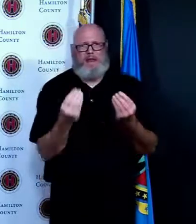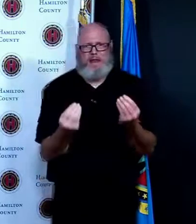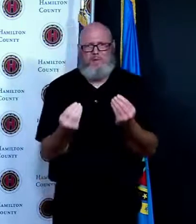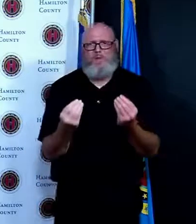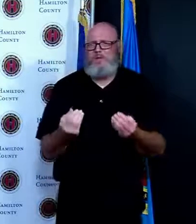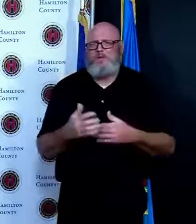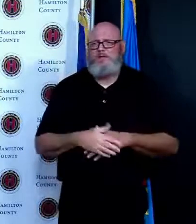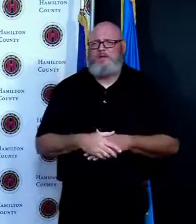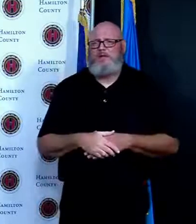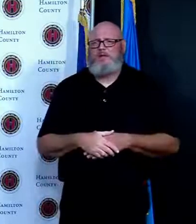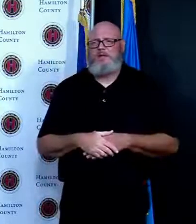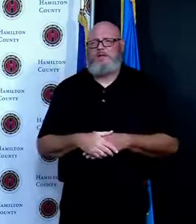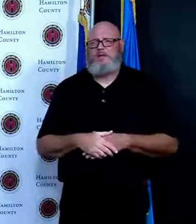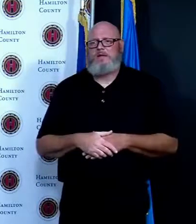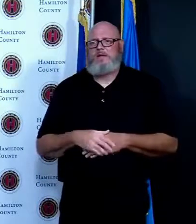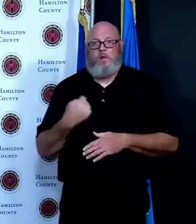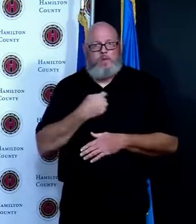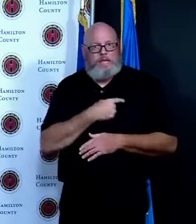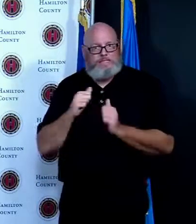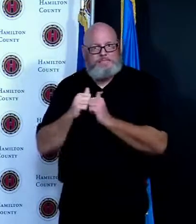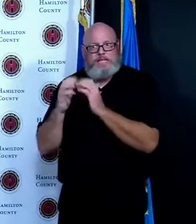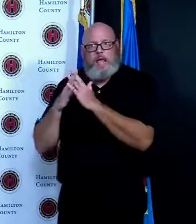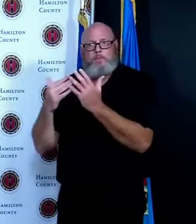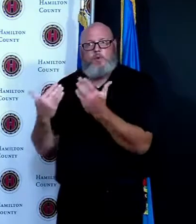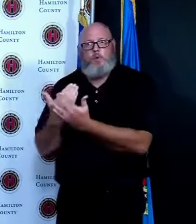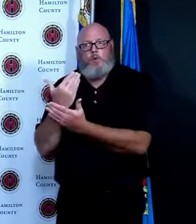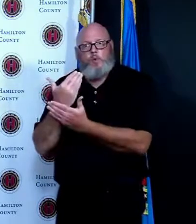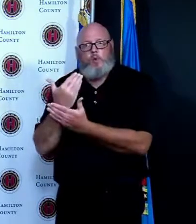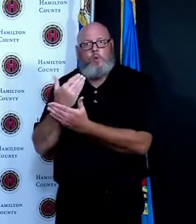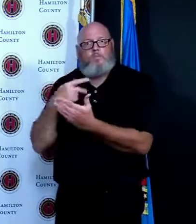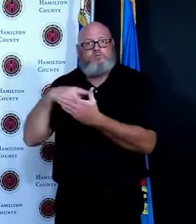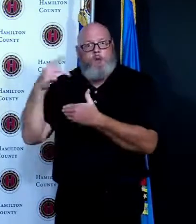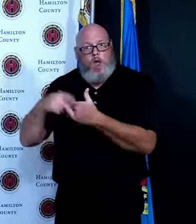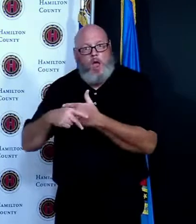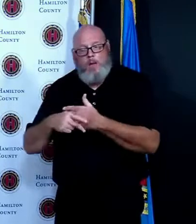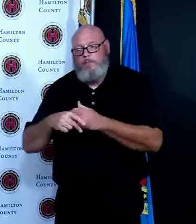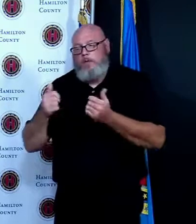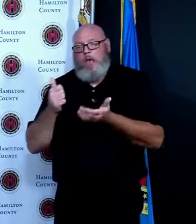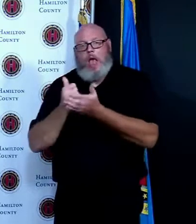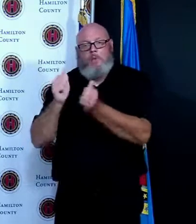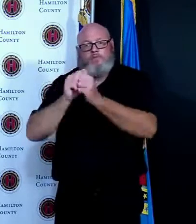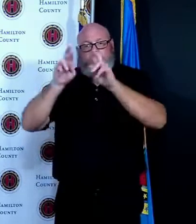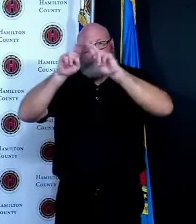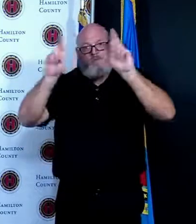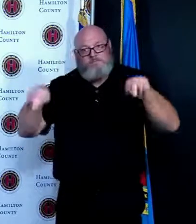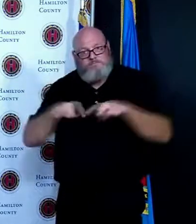coaching resume building skills assessment financial assistance I'm sorry financial planning